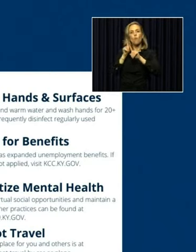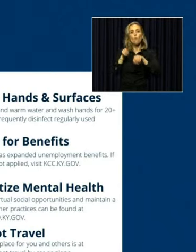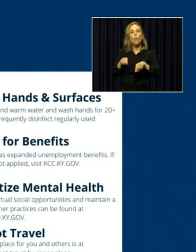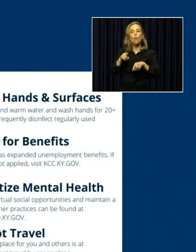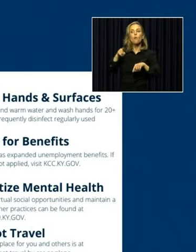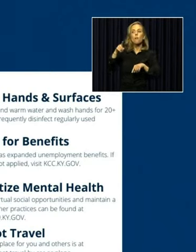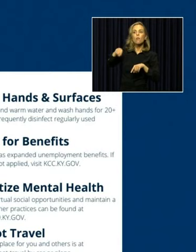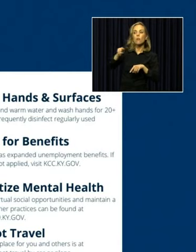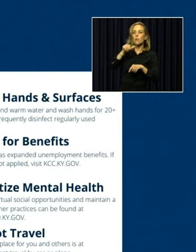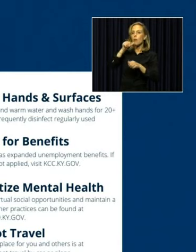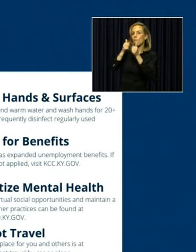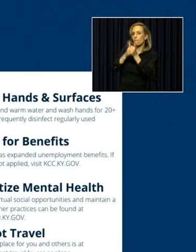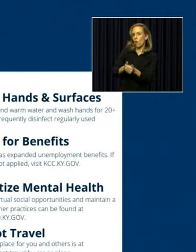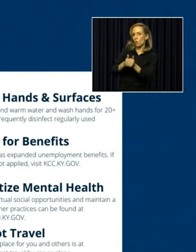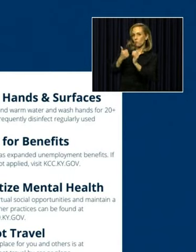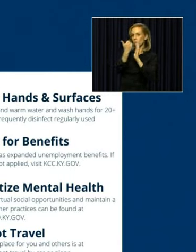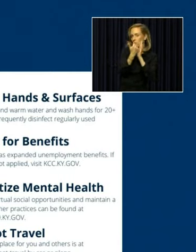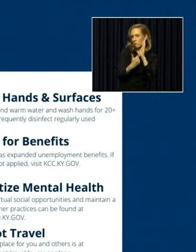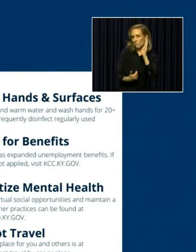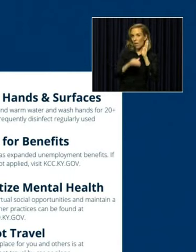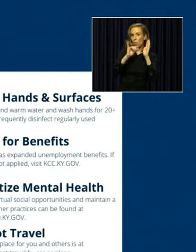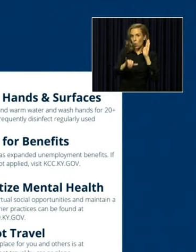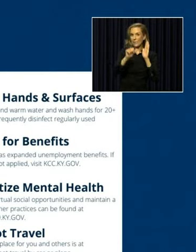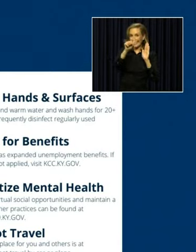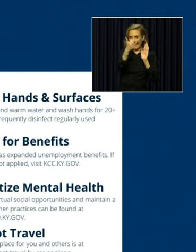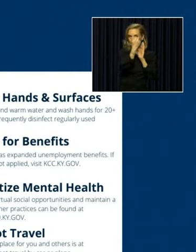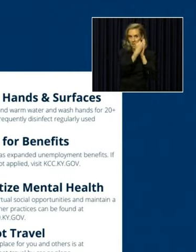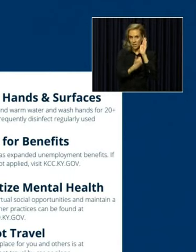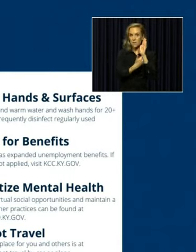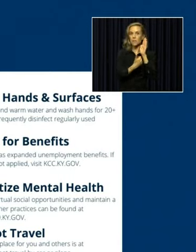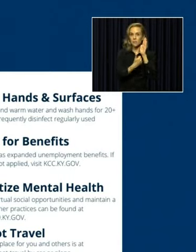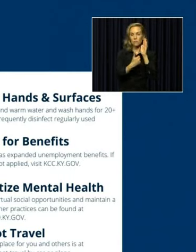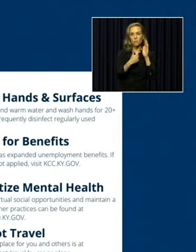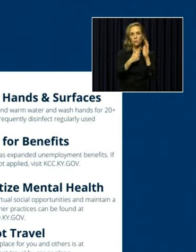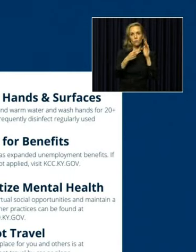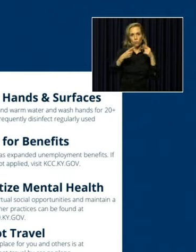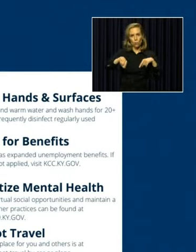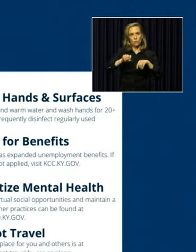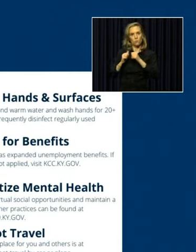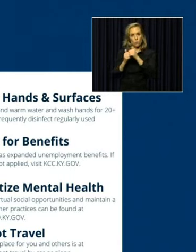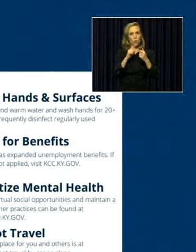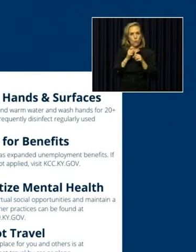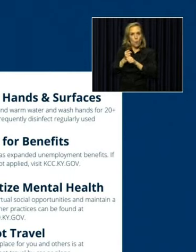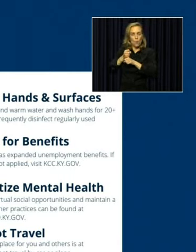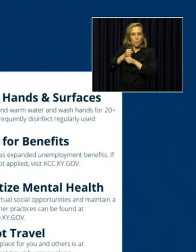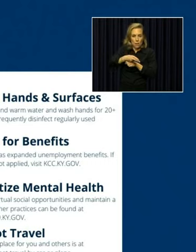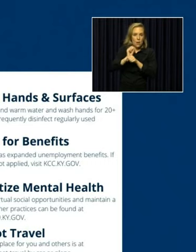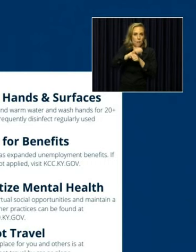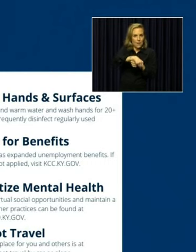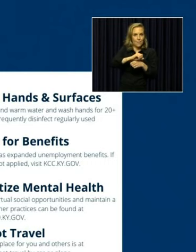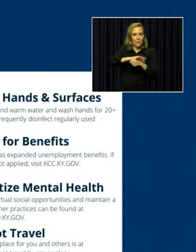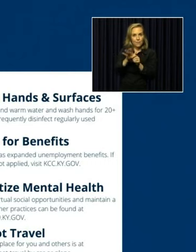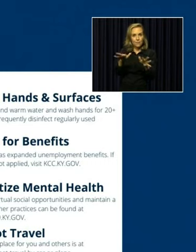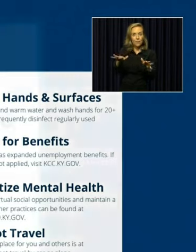HARD. SO WE'VE ASKED YOU TO FILL UP SOCIAL MEDIA WITH #TEAM